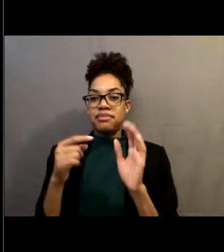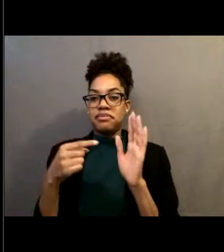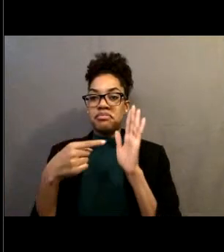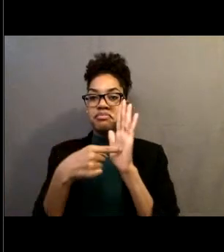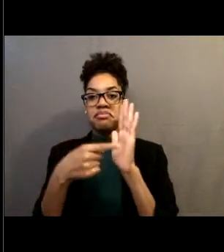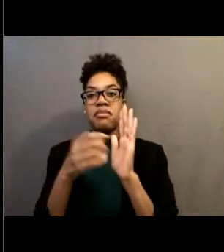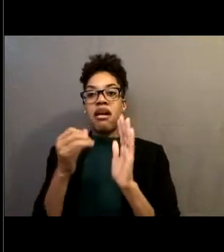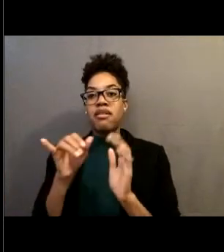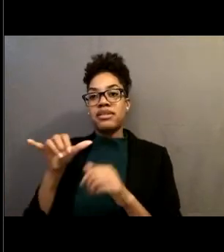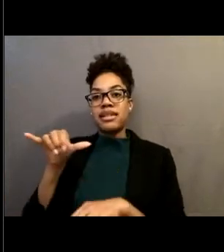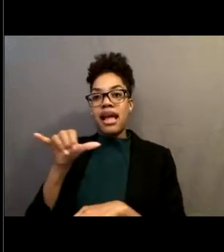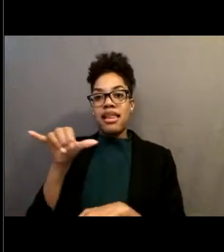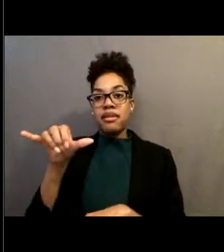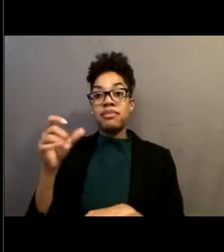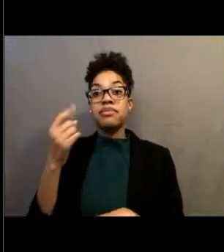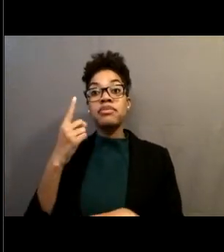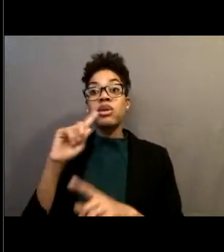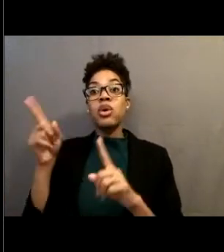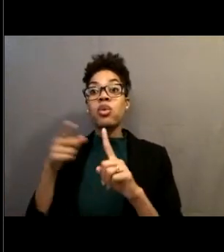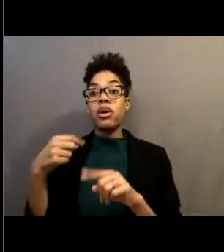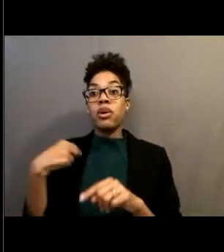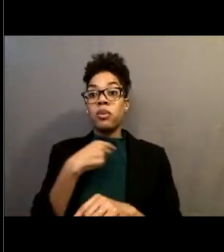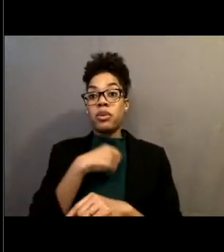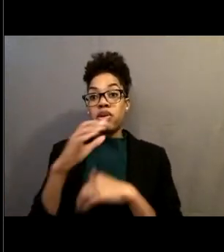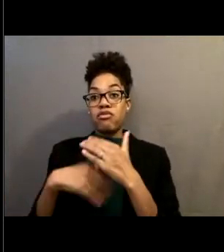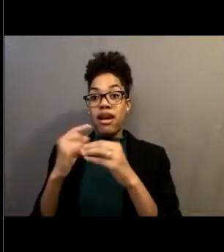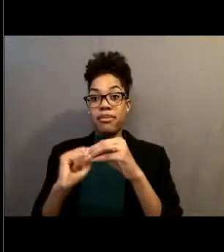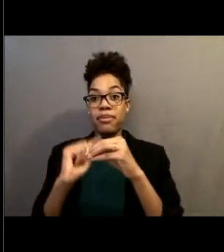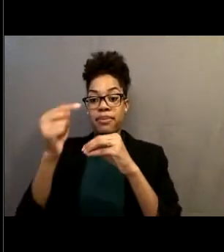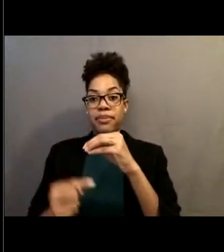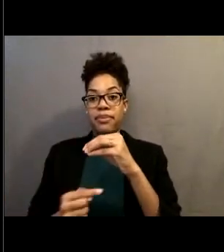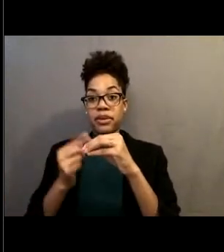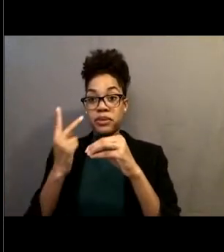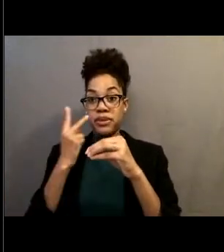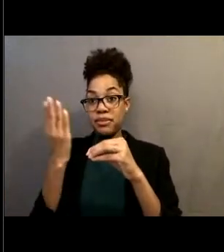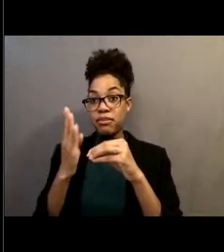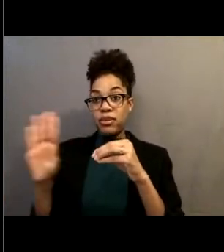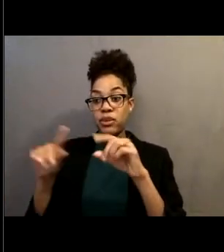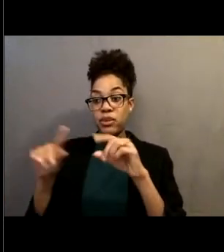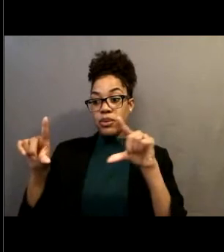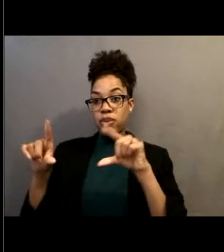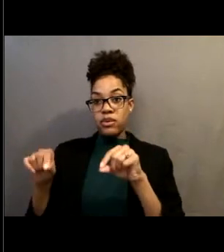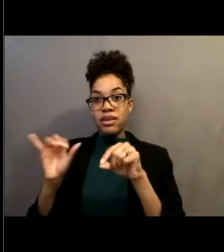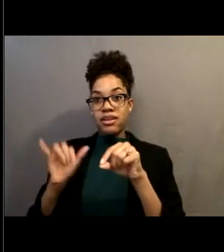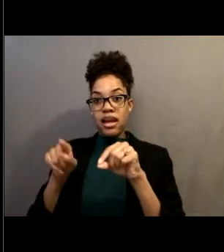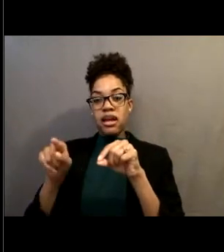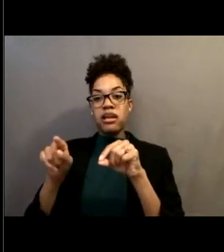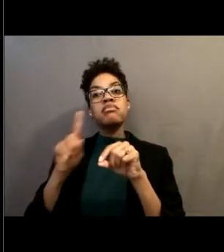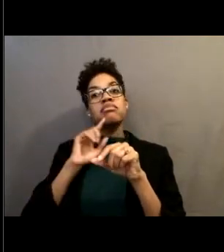And when we get to an orbit this solar, this panel here this blue panel, it actually takes solar energy